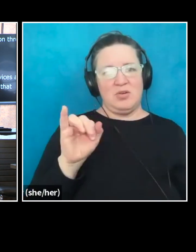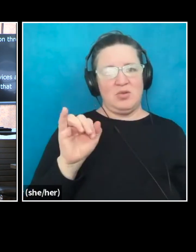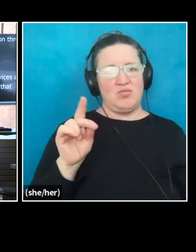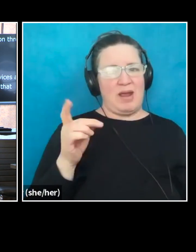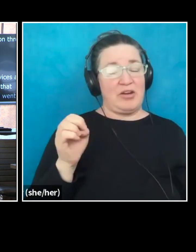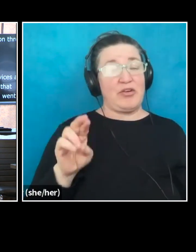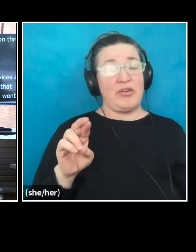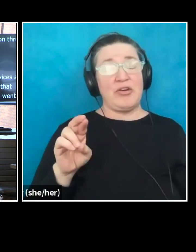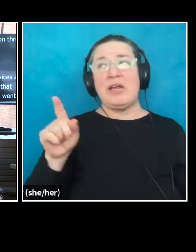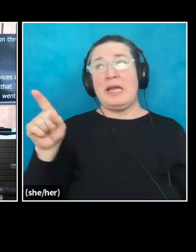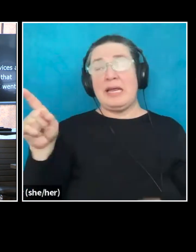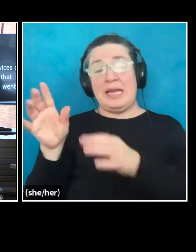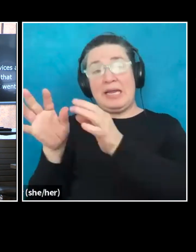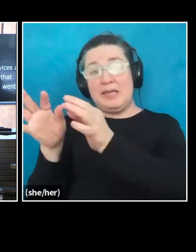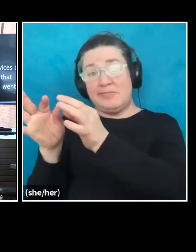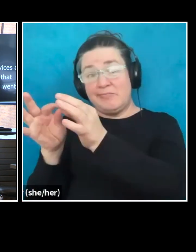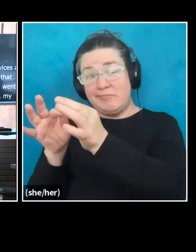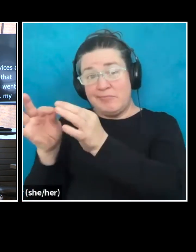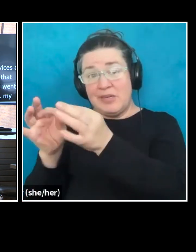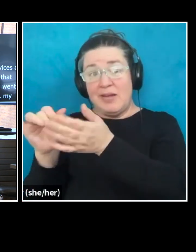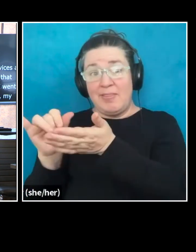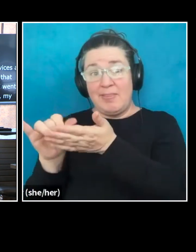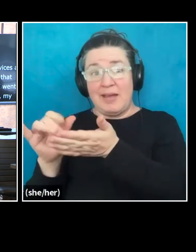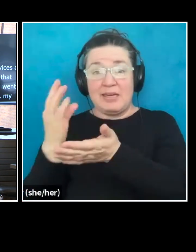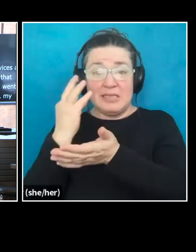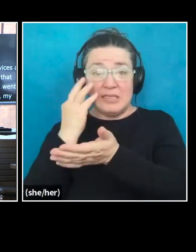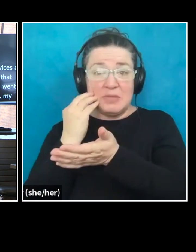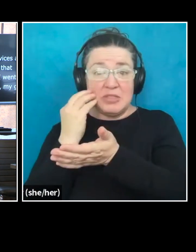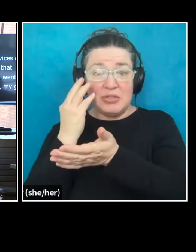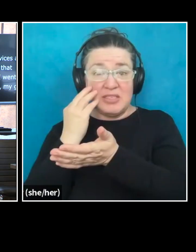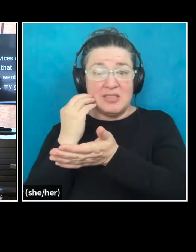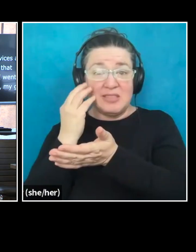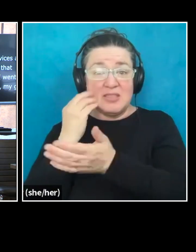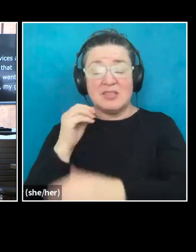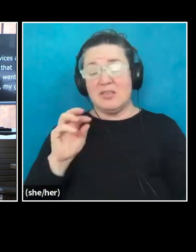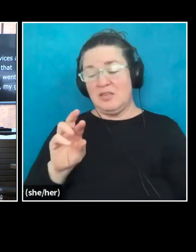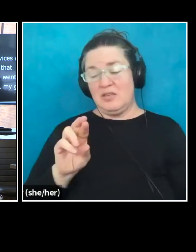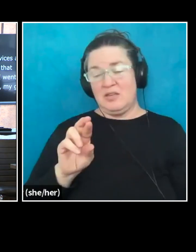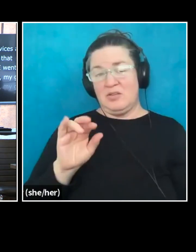especially cuz Ryder um it serves so many youth who probably are going to be transit riders for